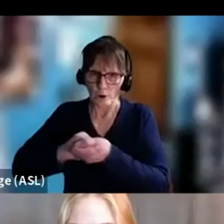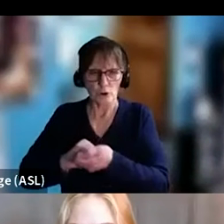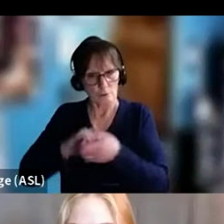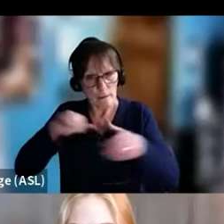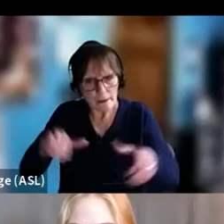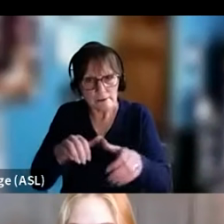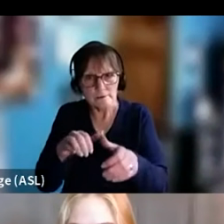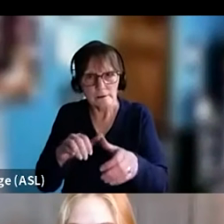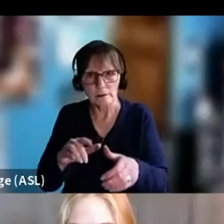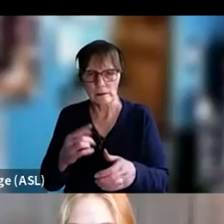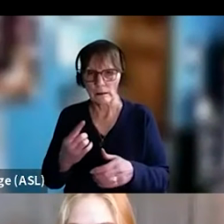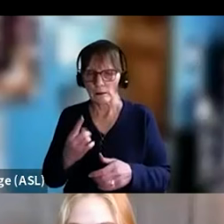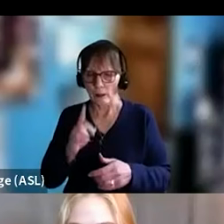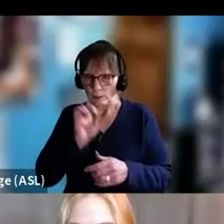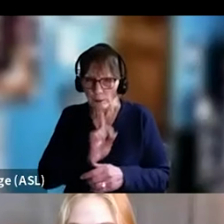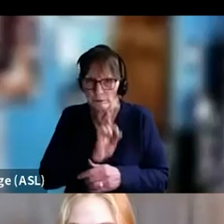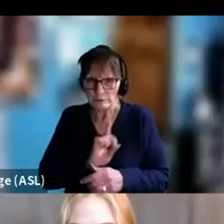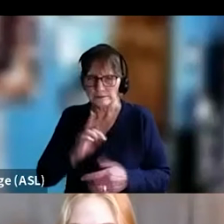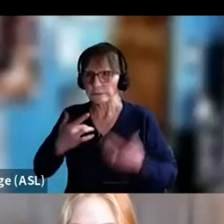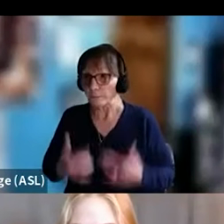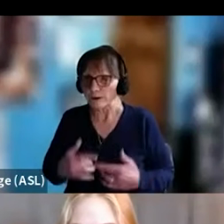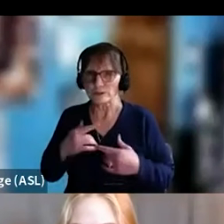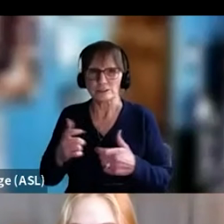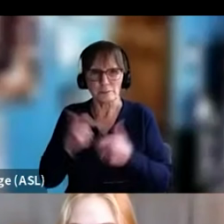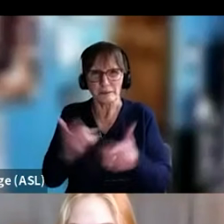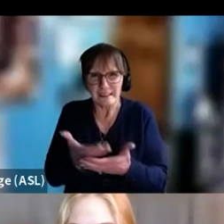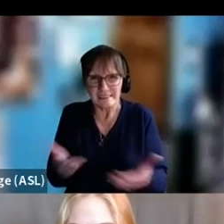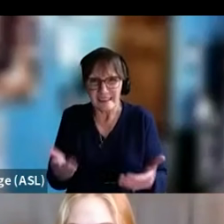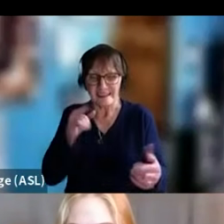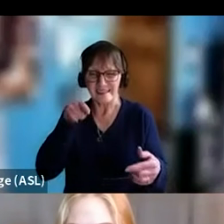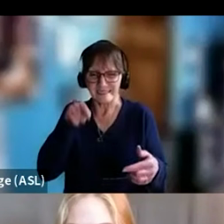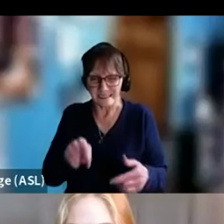Loneliness and depression is a huge thing in this population regardless of age,